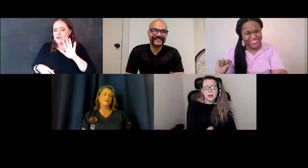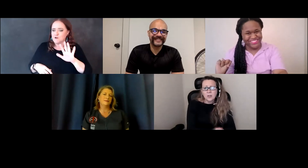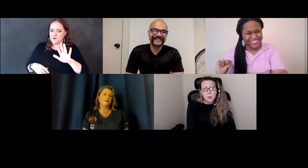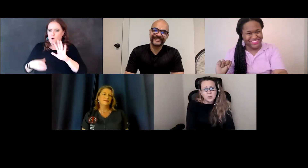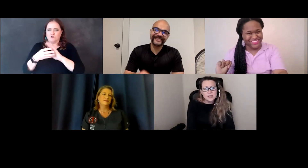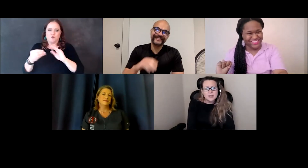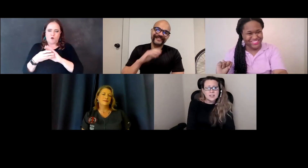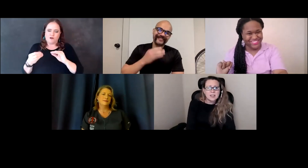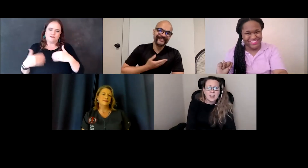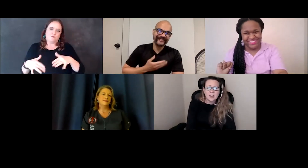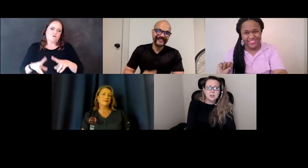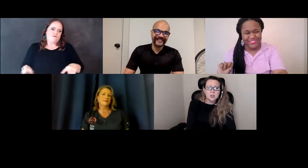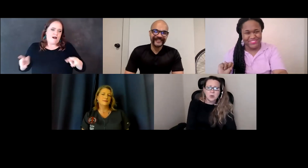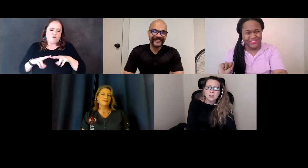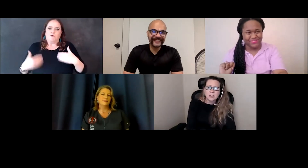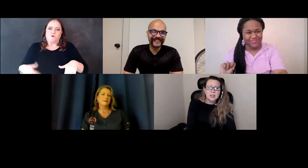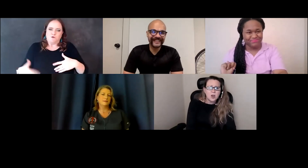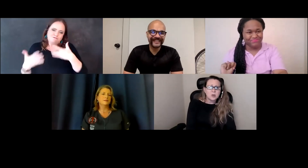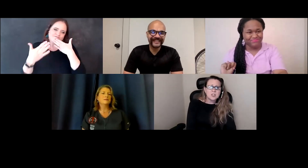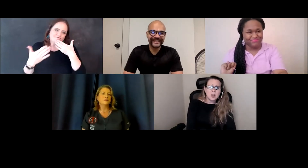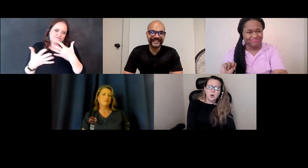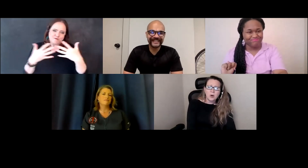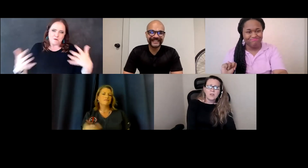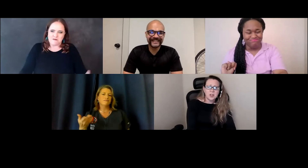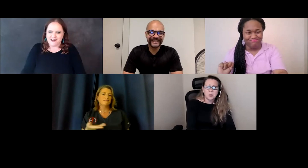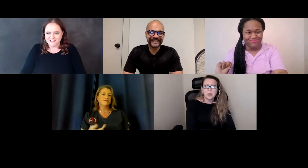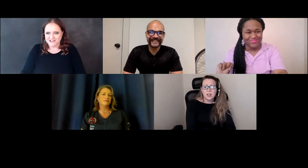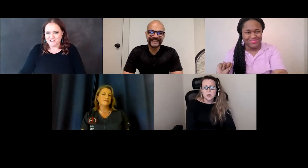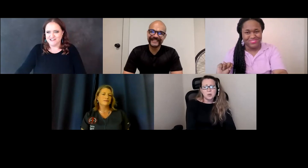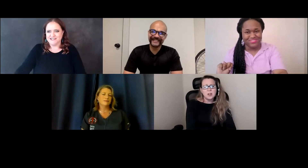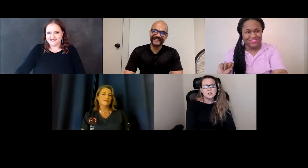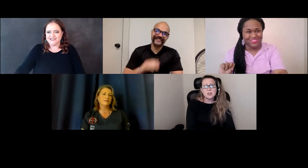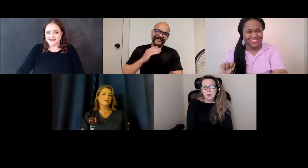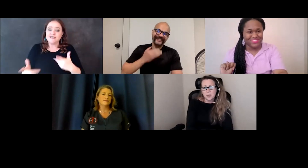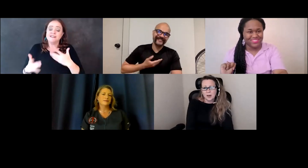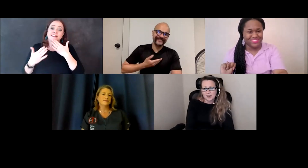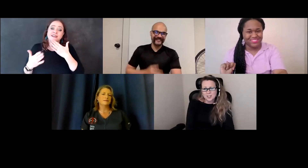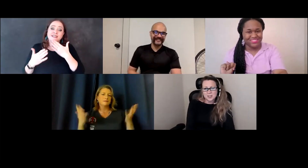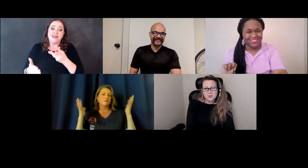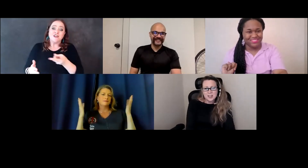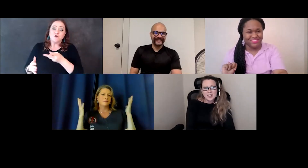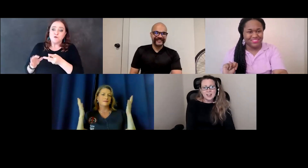And everyone who attended today. Your stories were so valuable. Thank you so much.